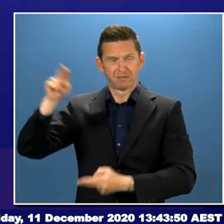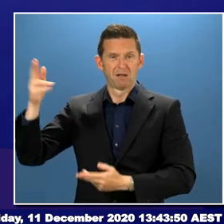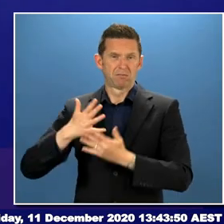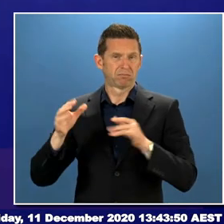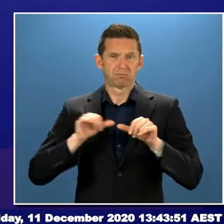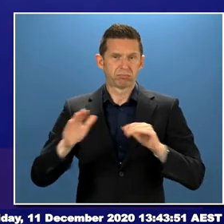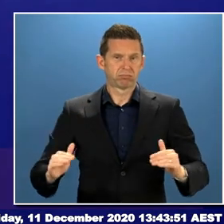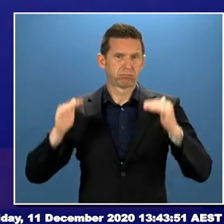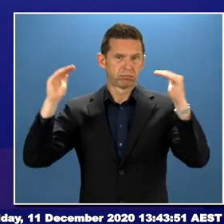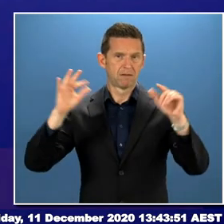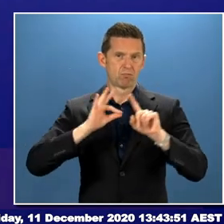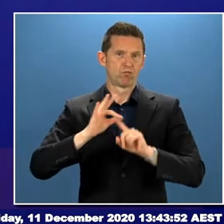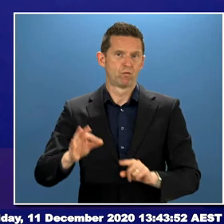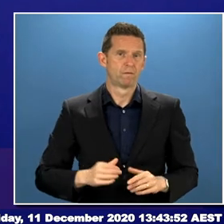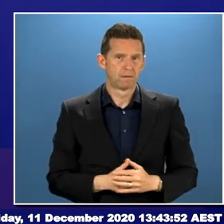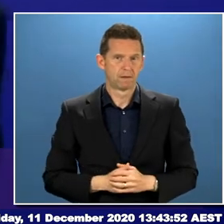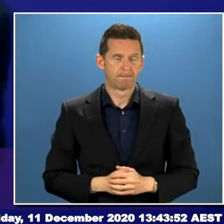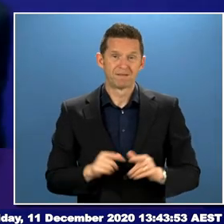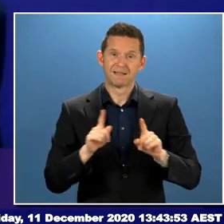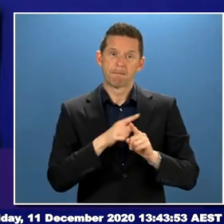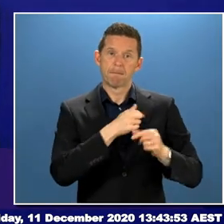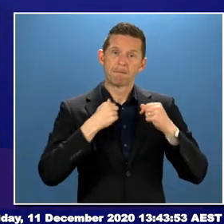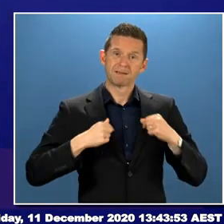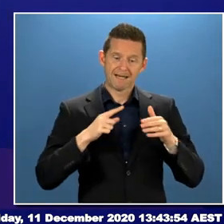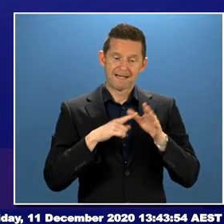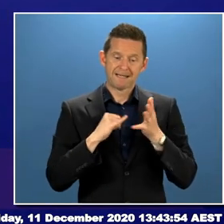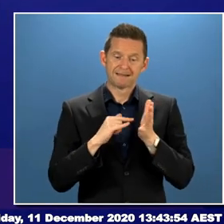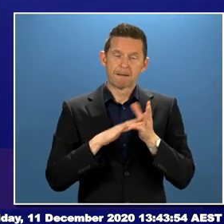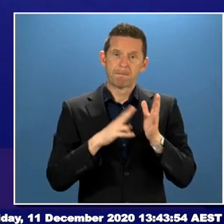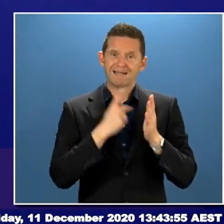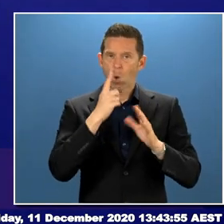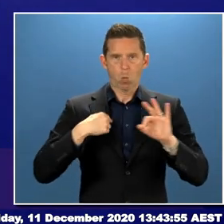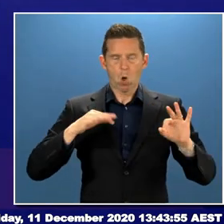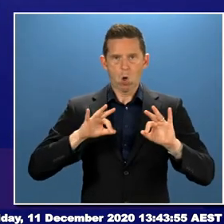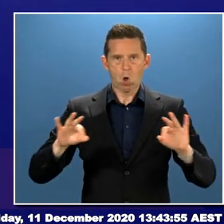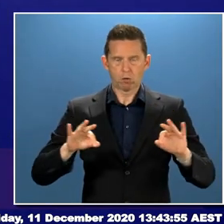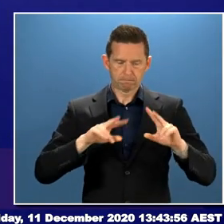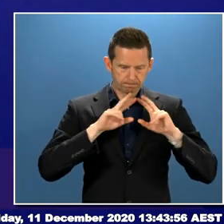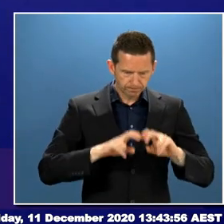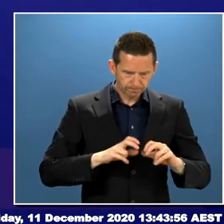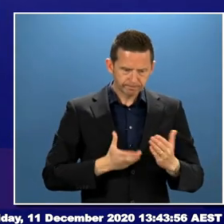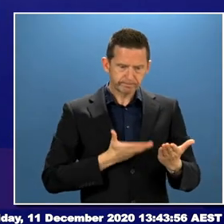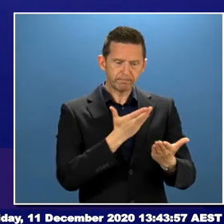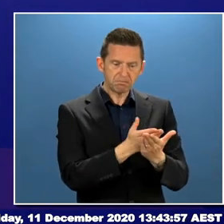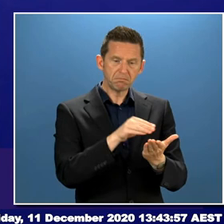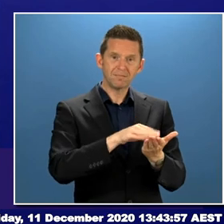As Ms Eastman has explained, we shall not be making findings or recommendations in any report based exclusively